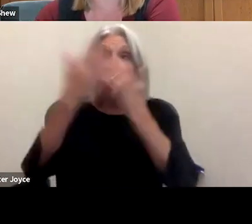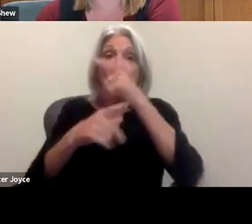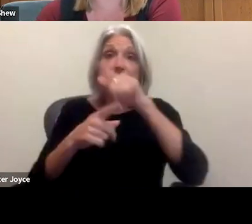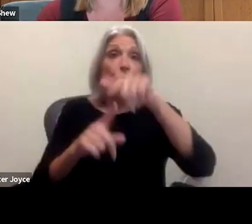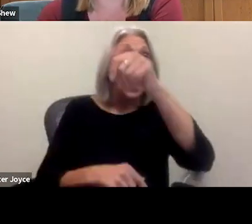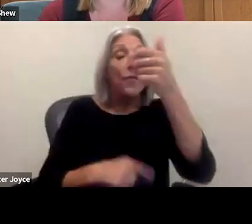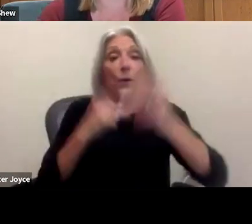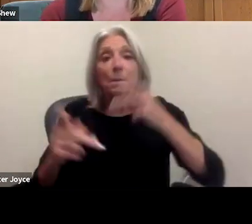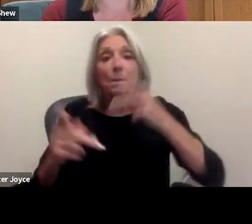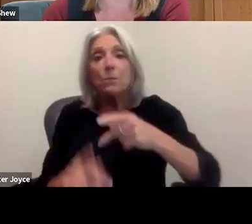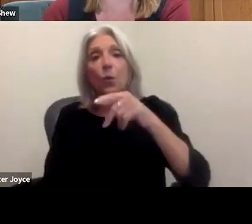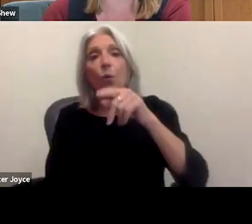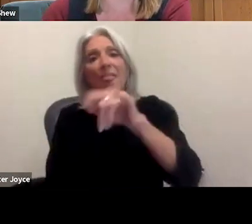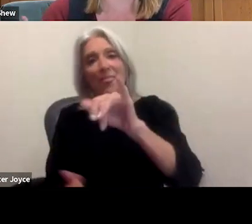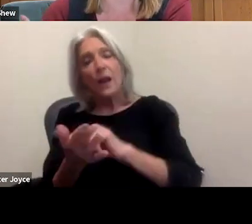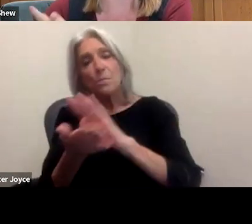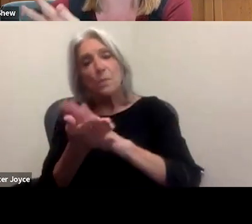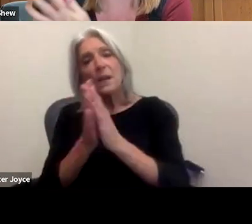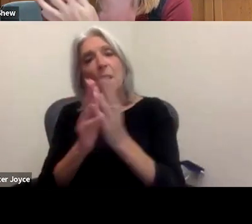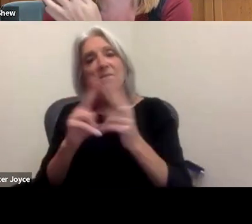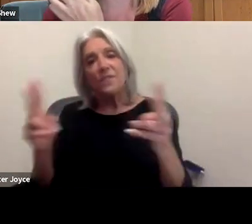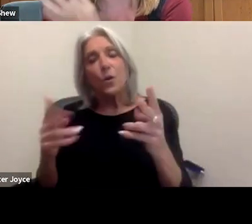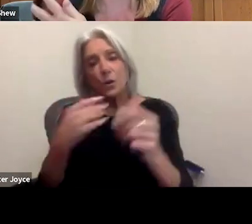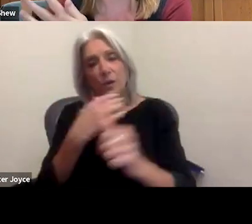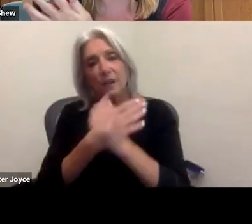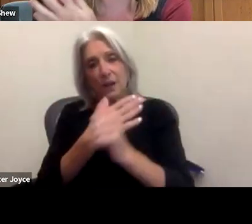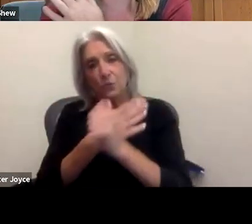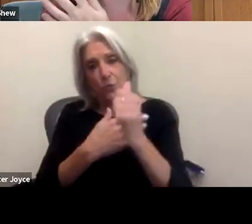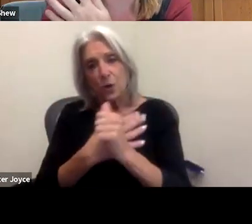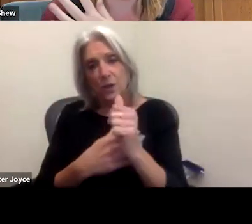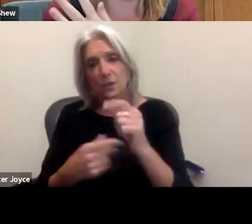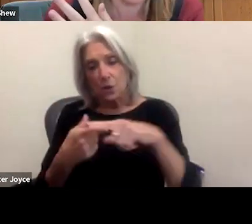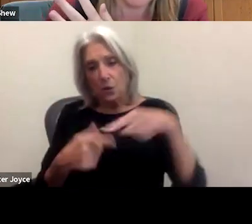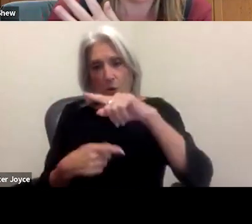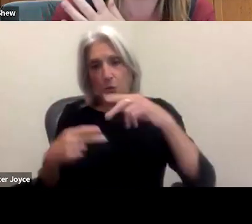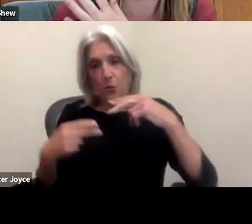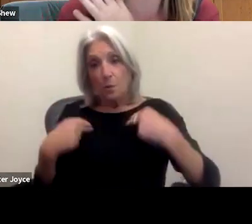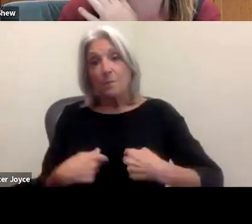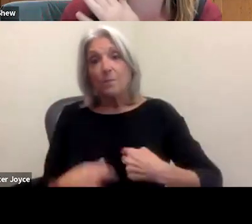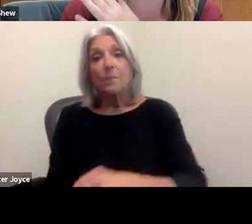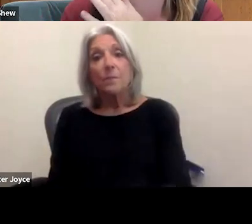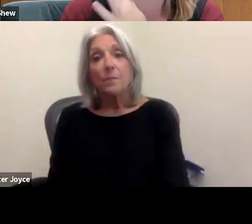will produce as a human race. And I don't think we're out of the era of eugenics in any way,